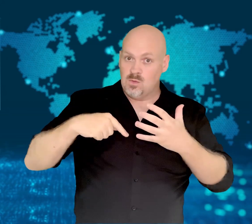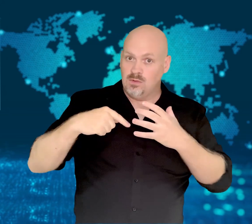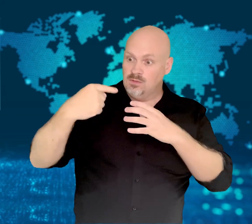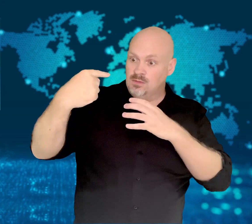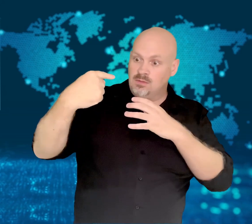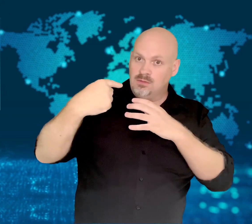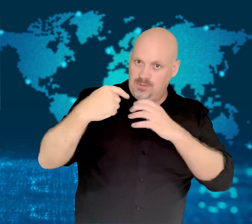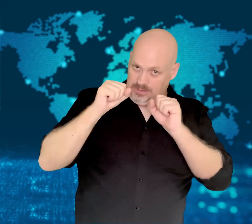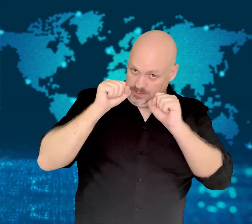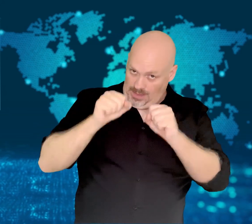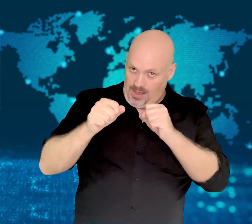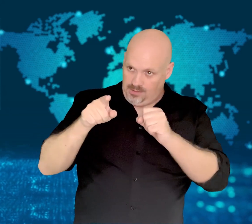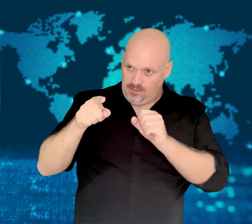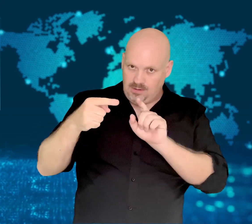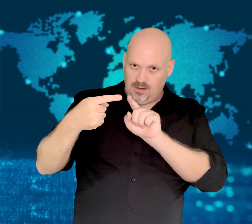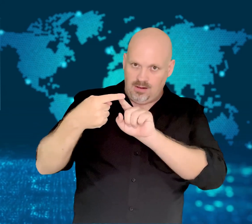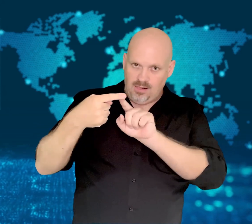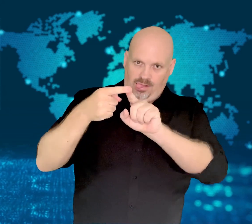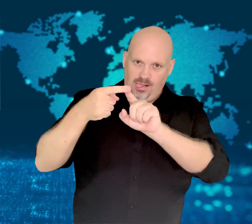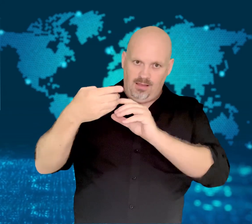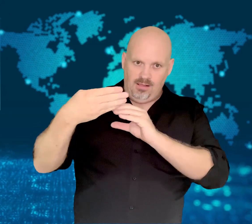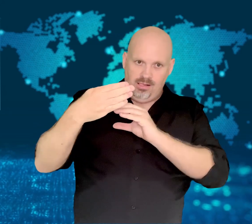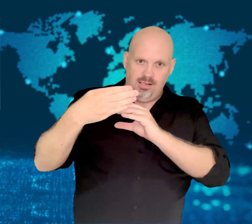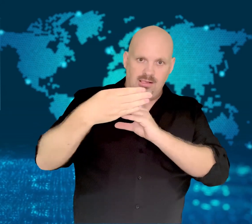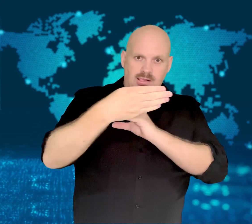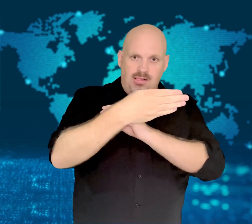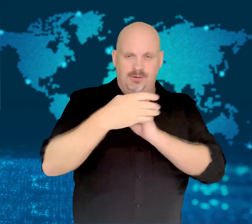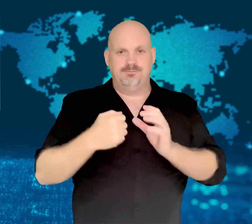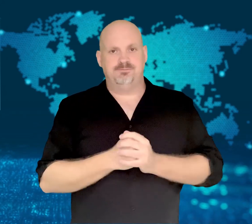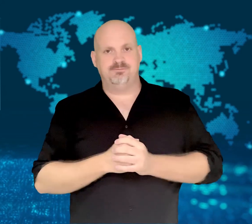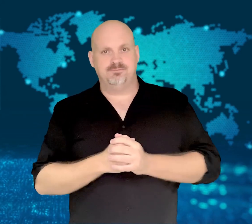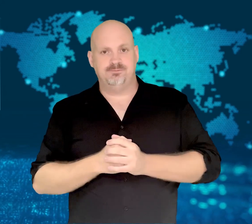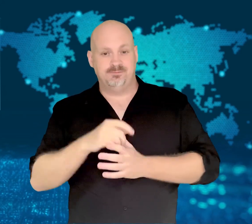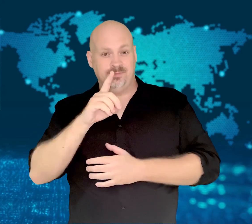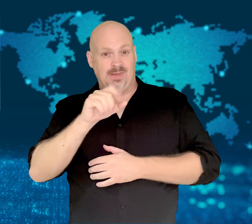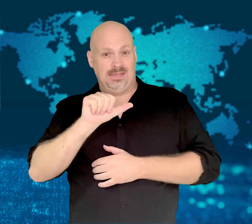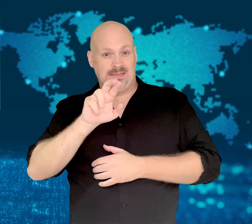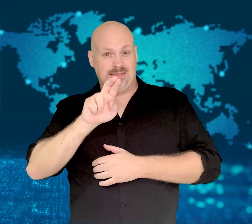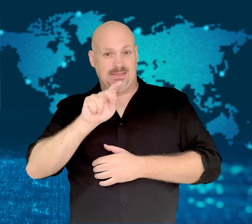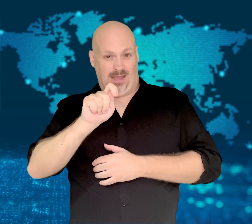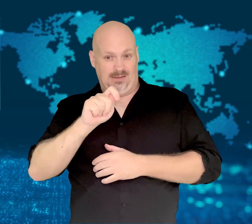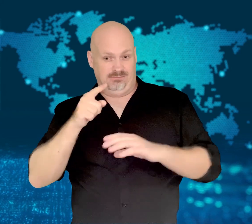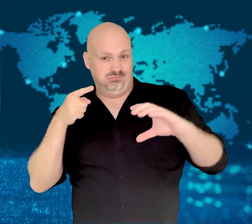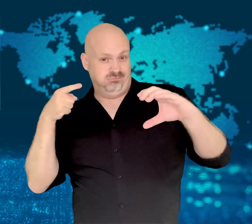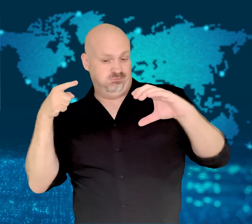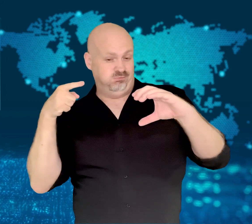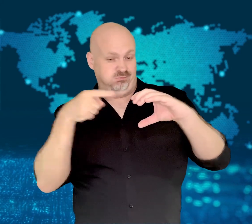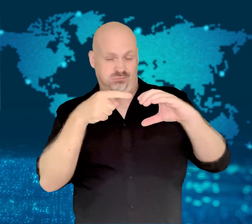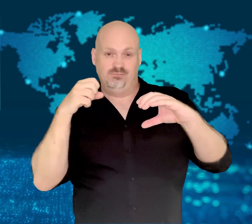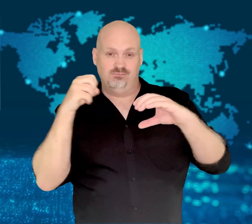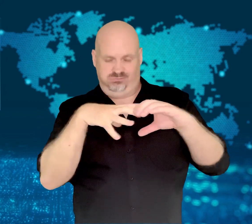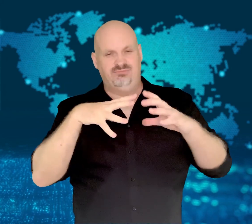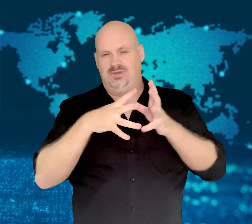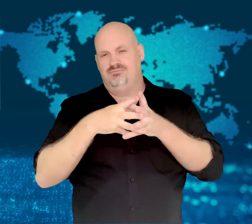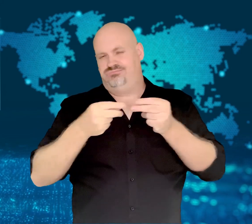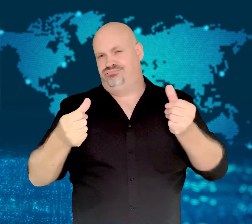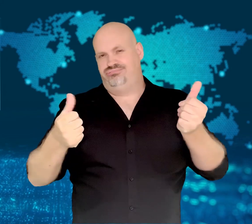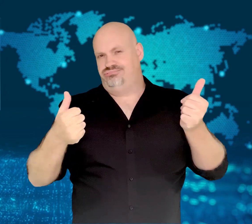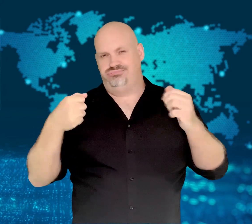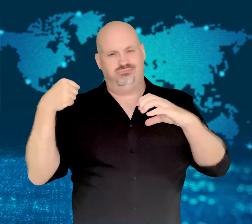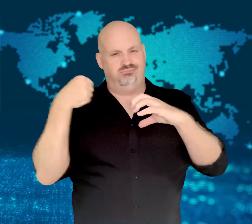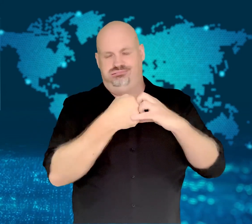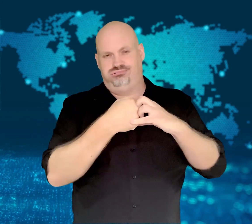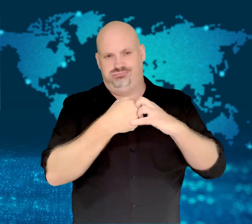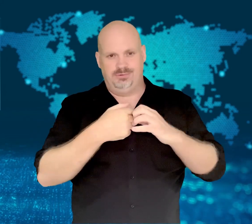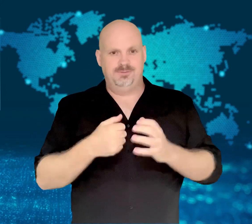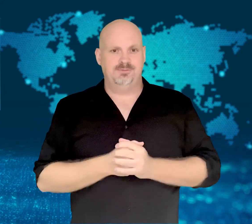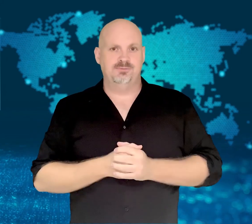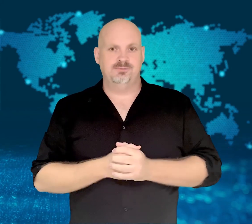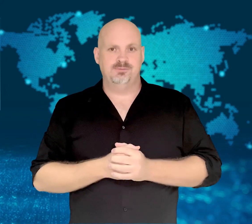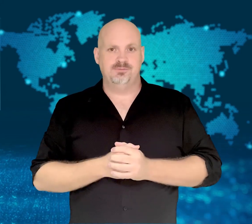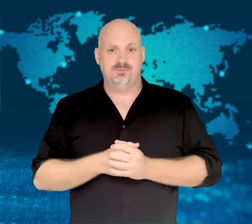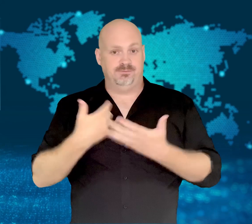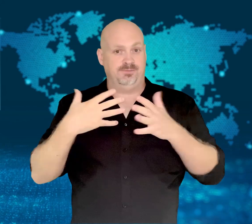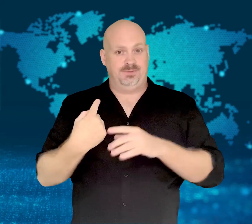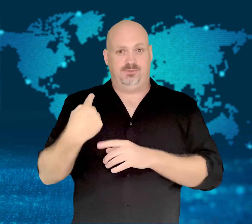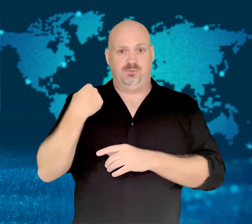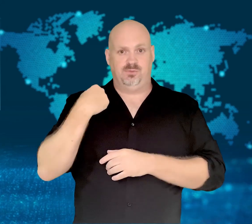The DART spacecraft will be destroyed in the impact.